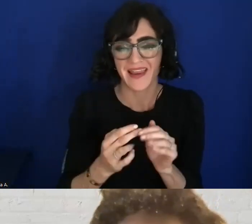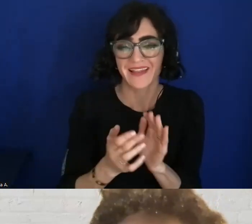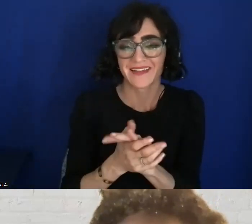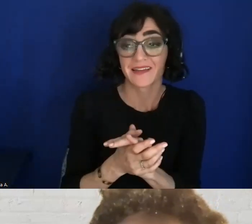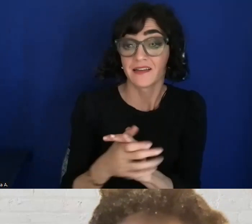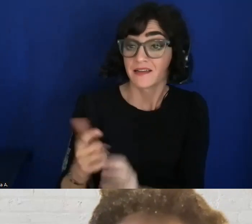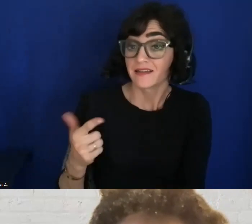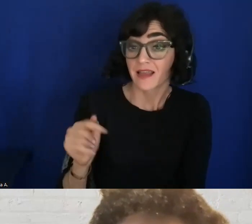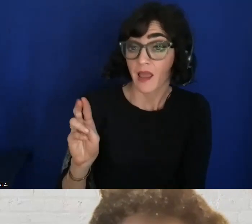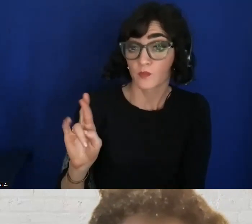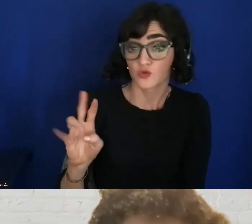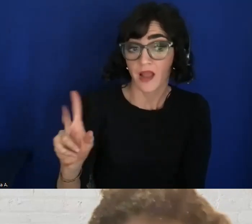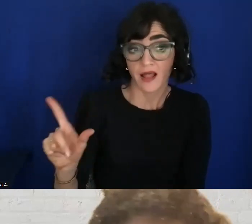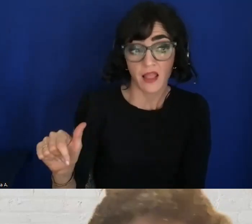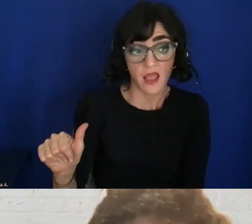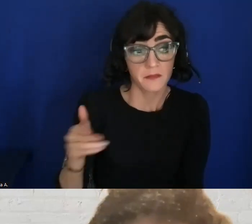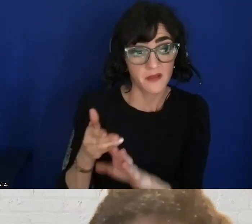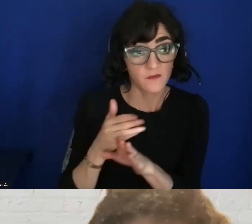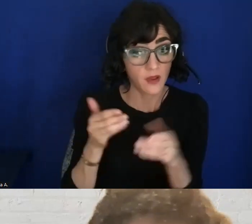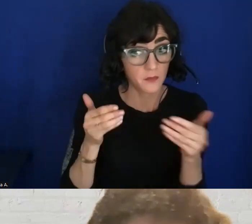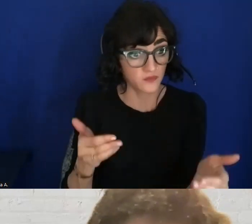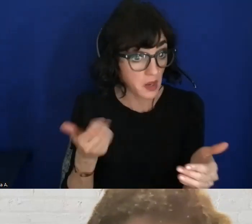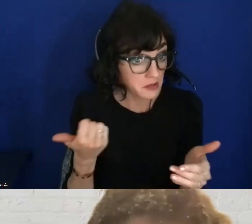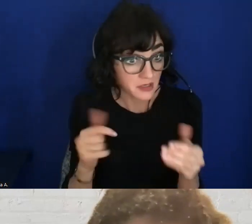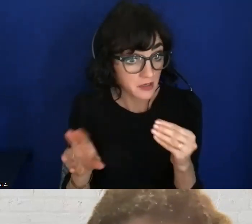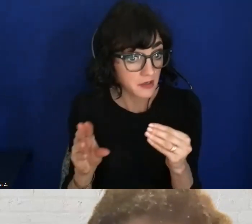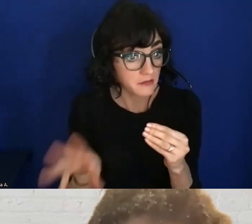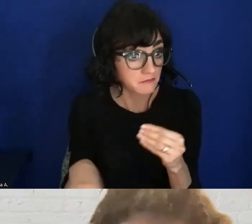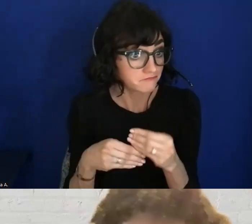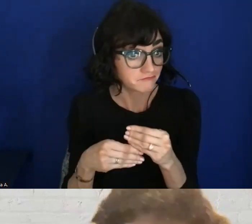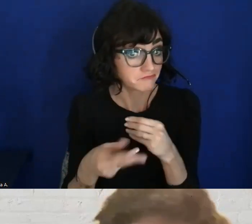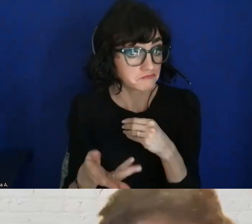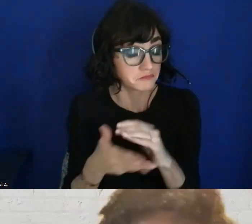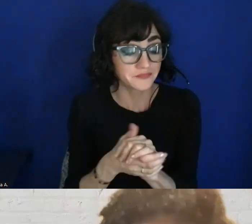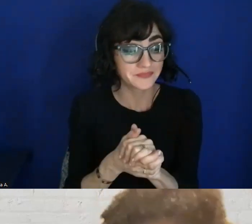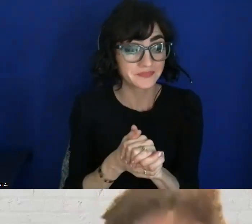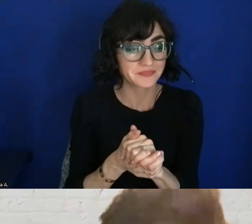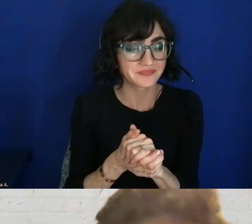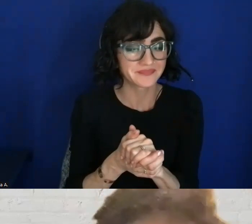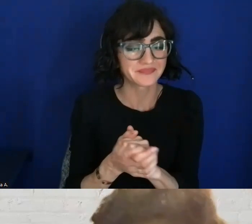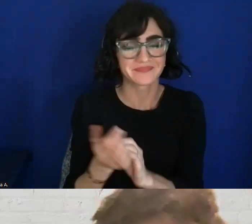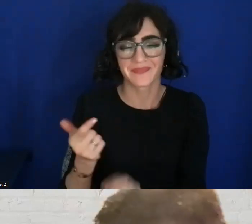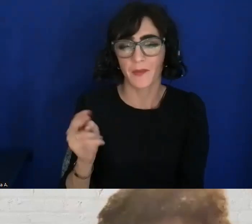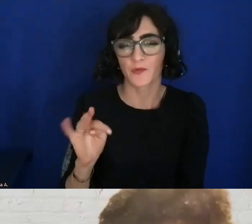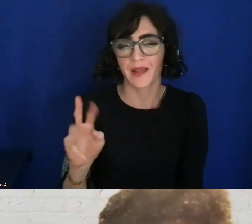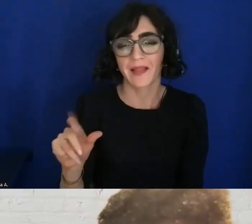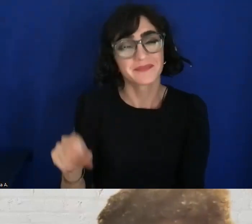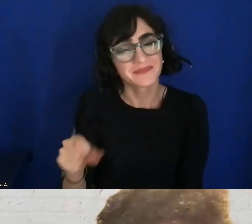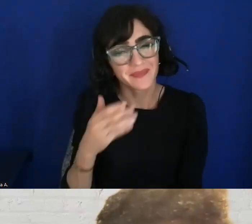have anything to add? (Gabriella) yeah what I'll add here thank you Jamie is that with